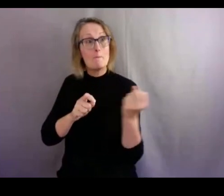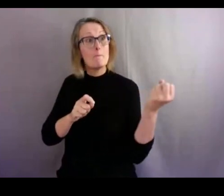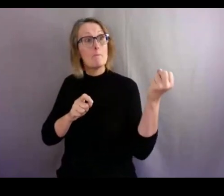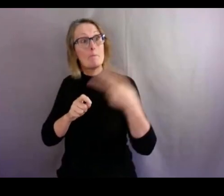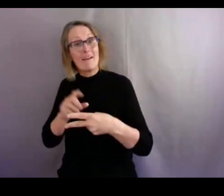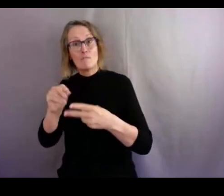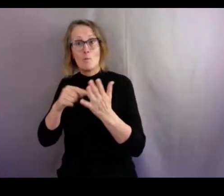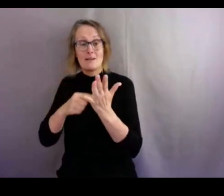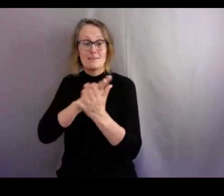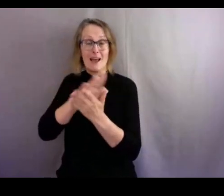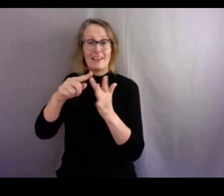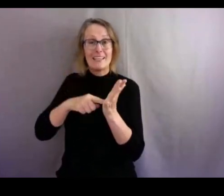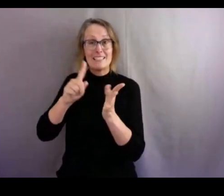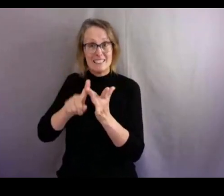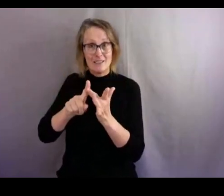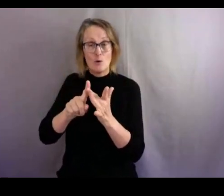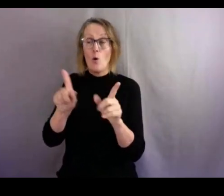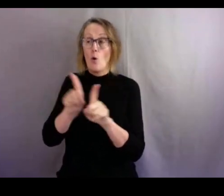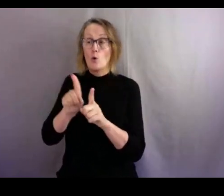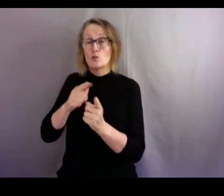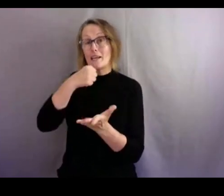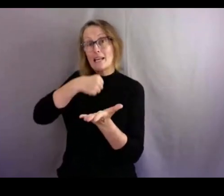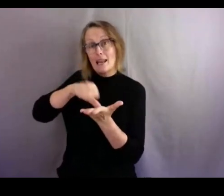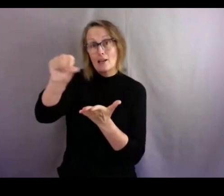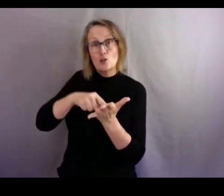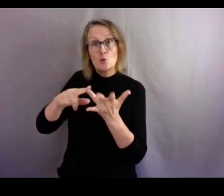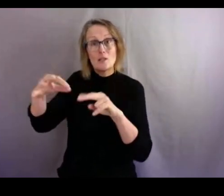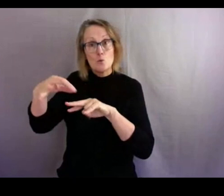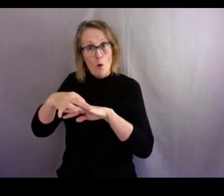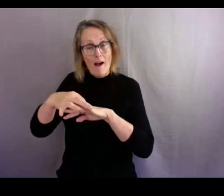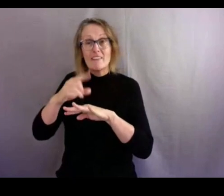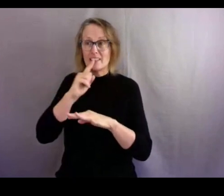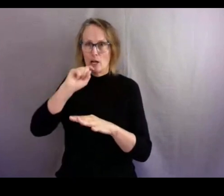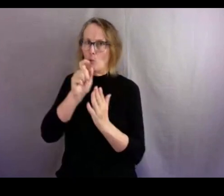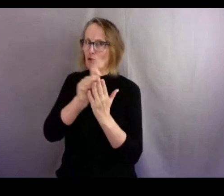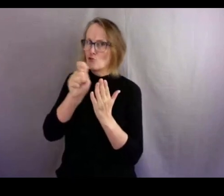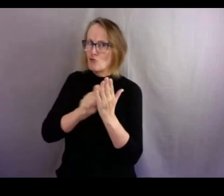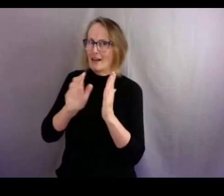"I am also preparing a book on Tahiti, which will facilitate the understanding of my painting."